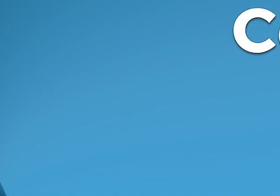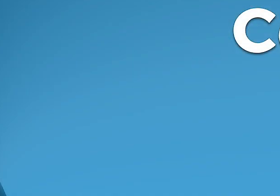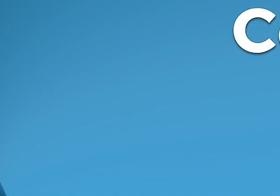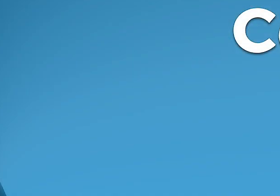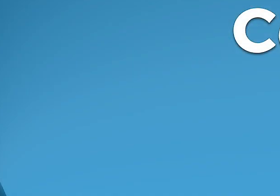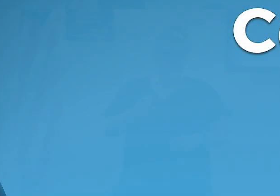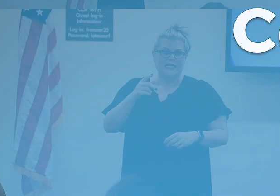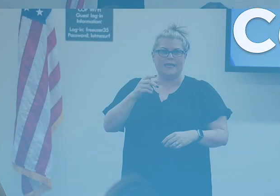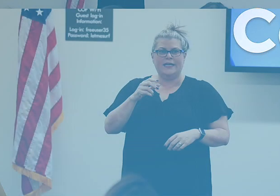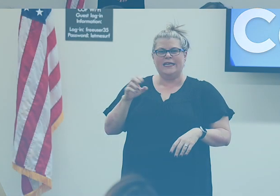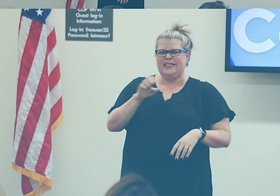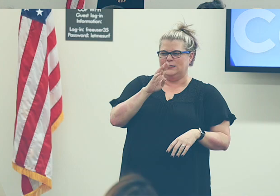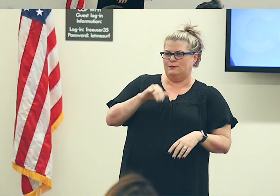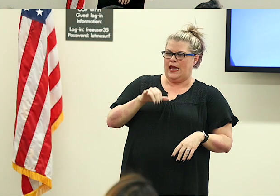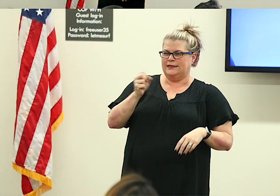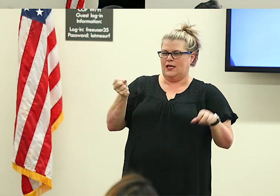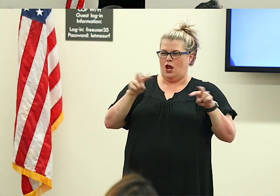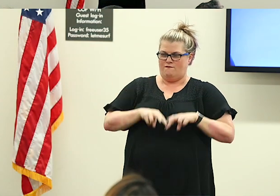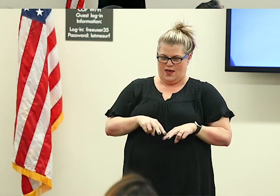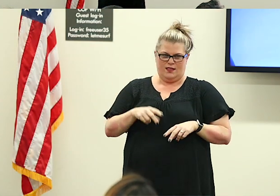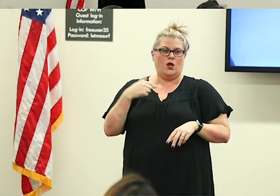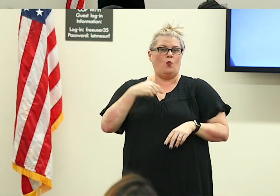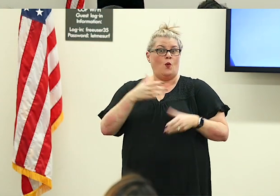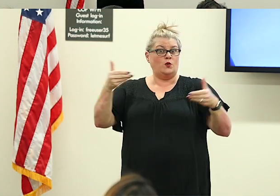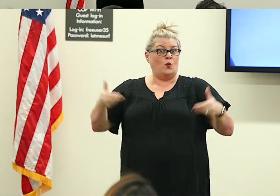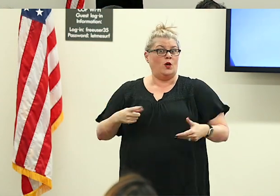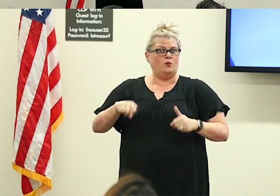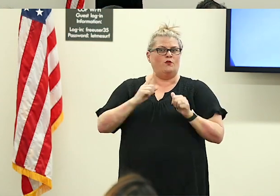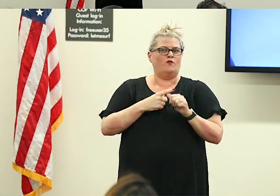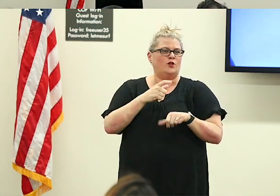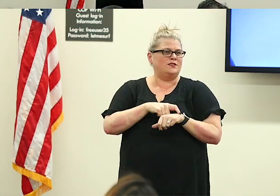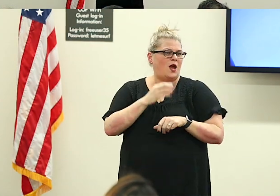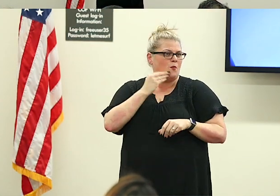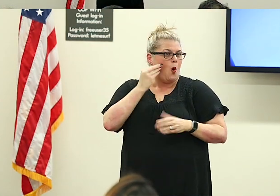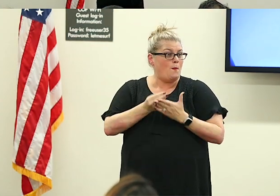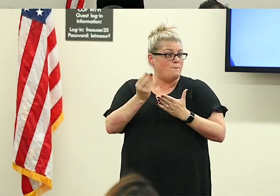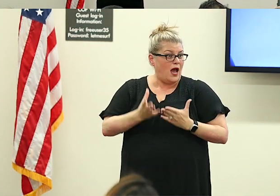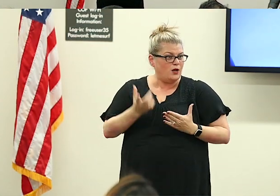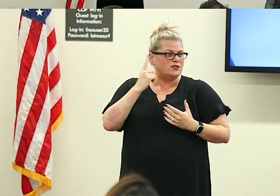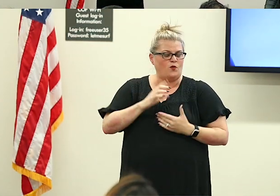to this first-time home buyer workshop, for Central Commons Phase II.